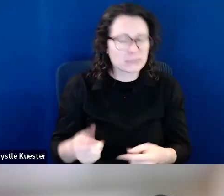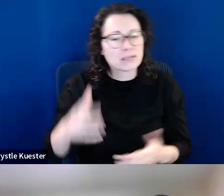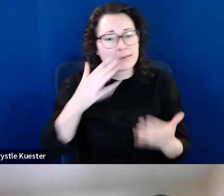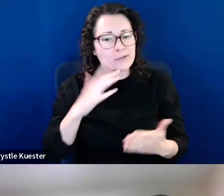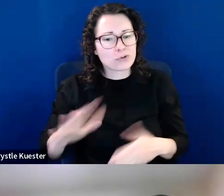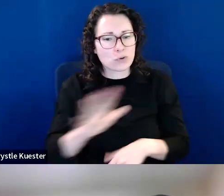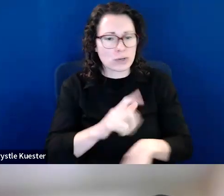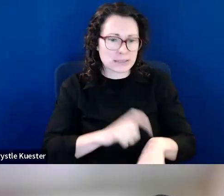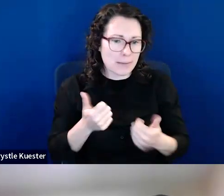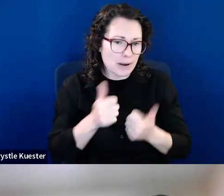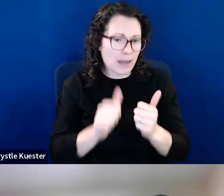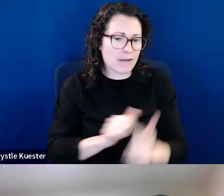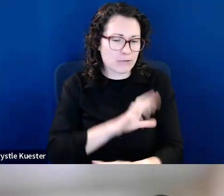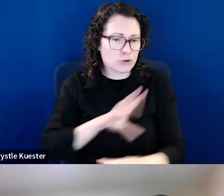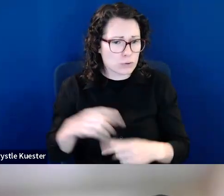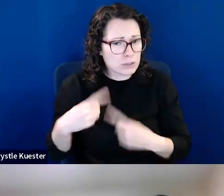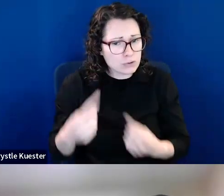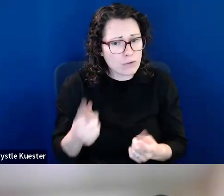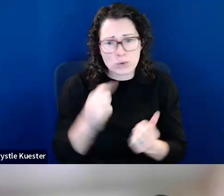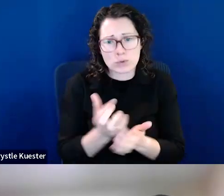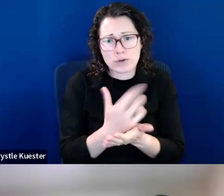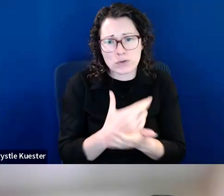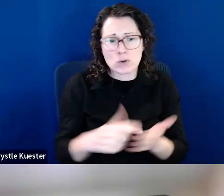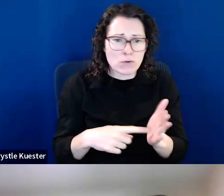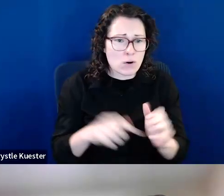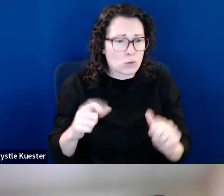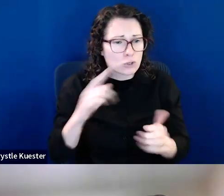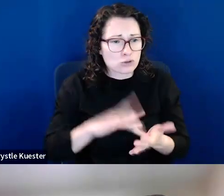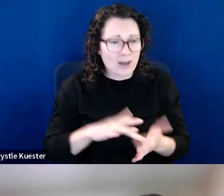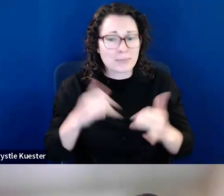time and effort you've put in so far in reviewing drug affordability. And now it's time for the